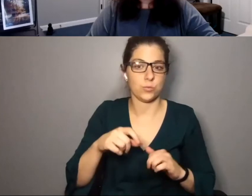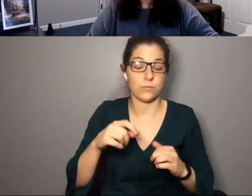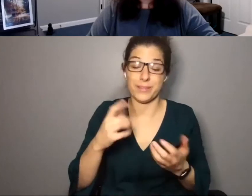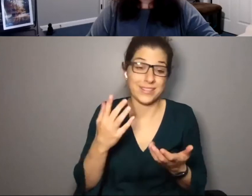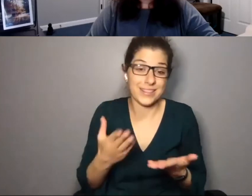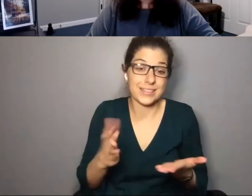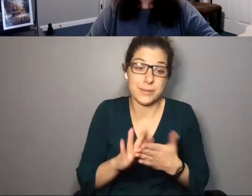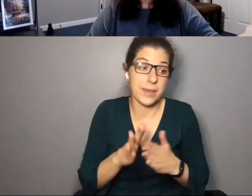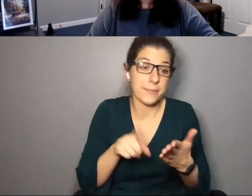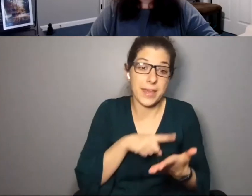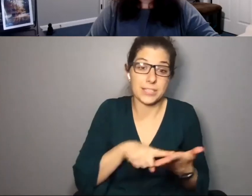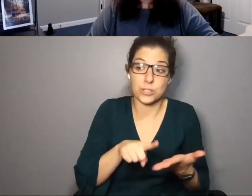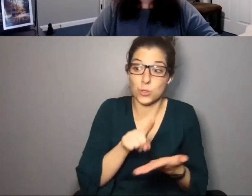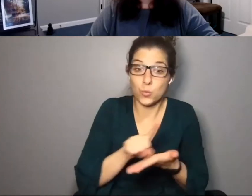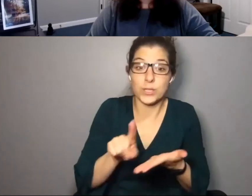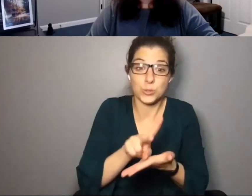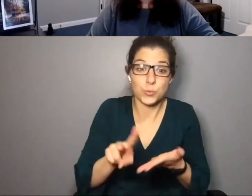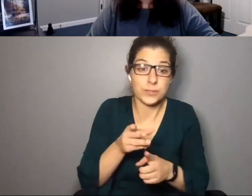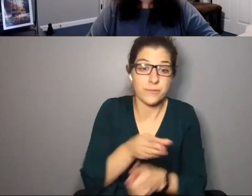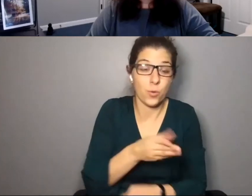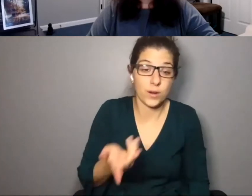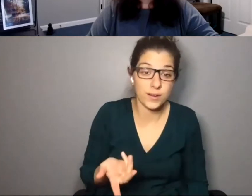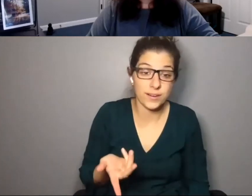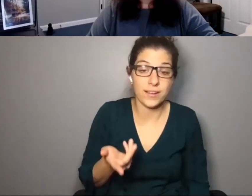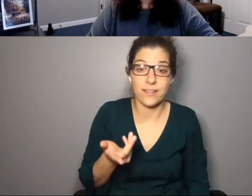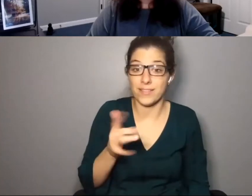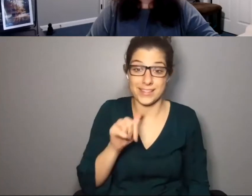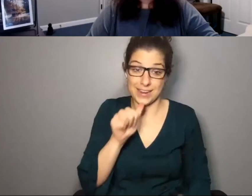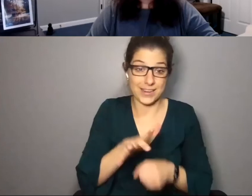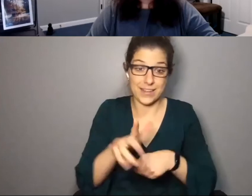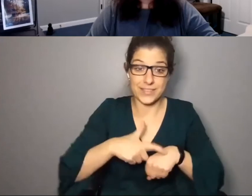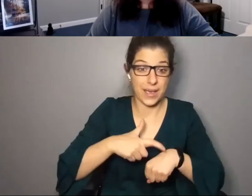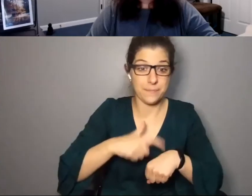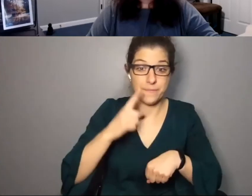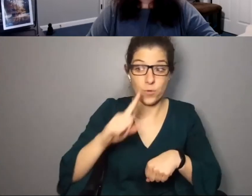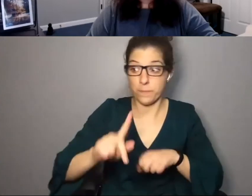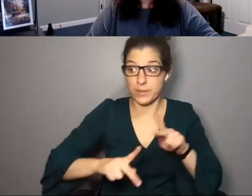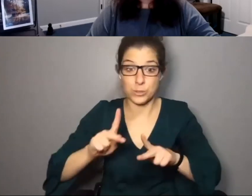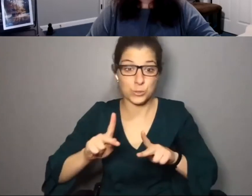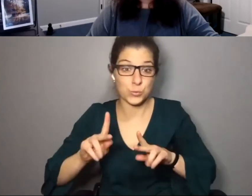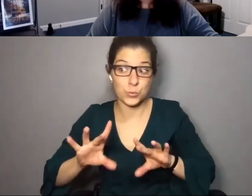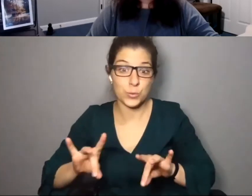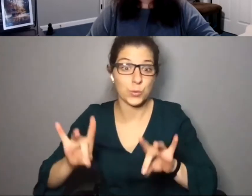get cancelled a week or two before and that's not enough for time